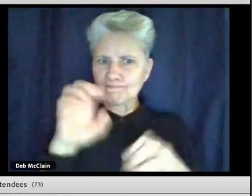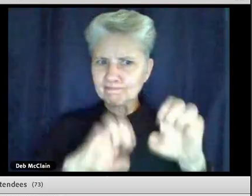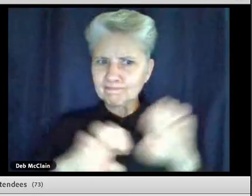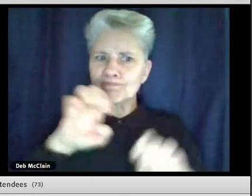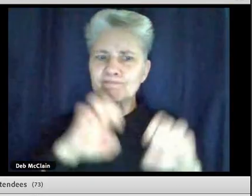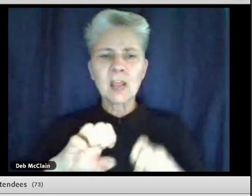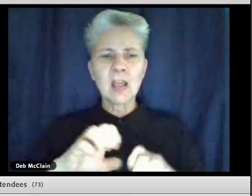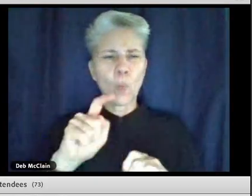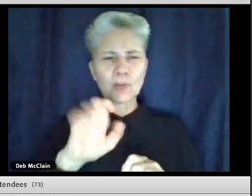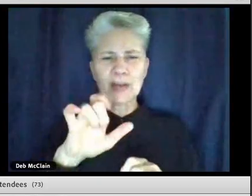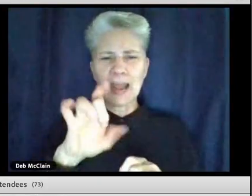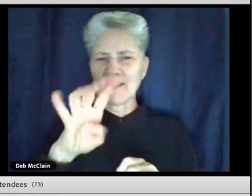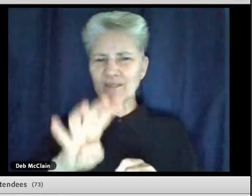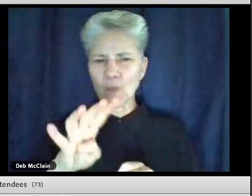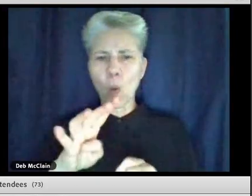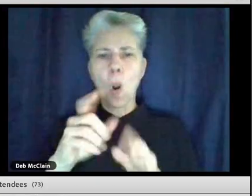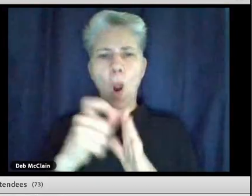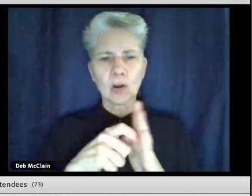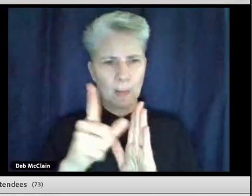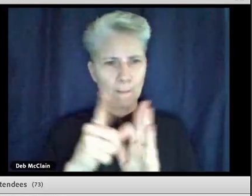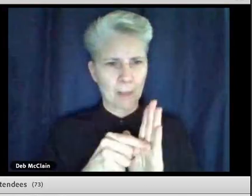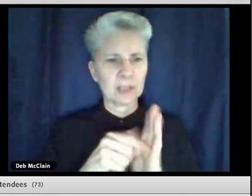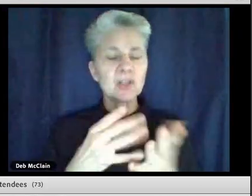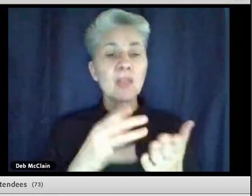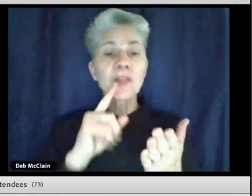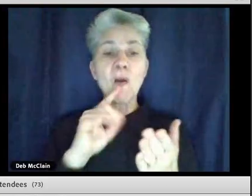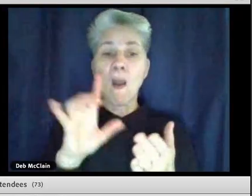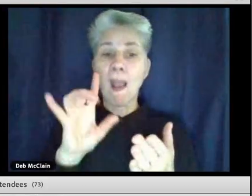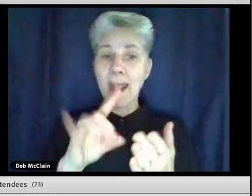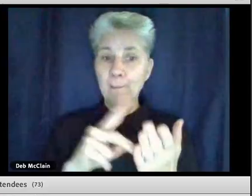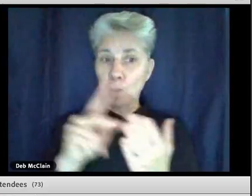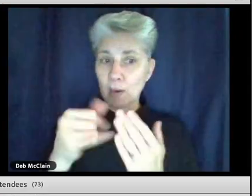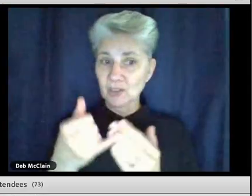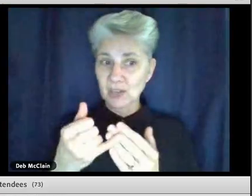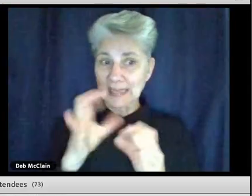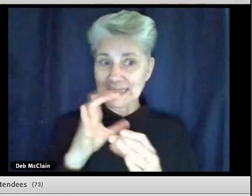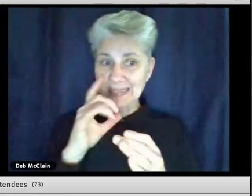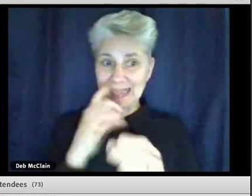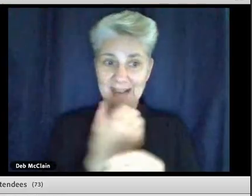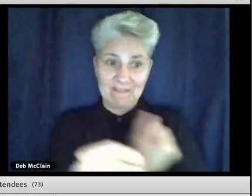Science is on it globally. There have been 184 articles that have been published.